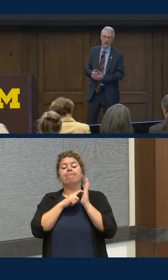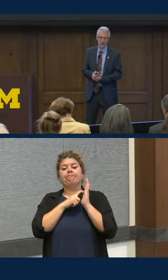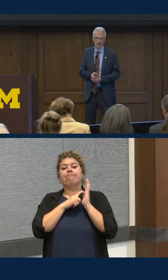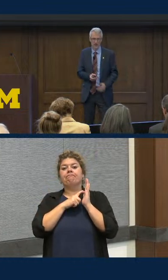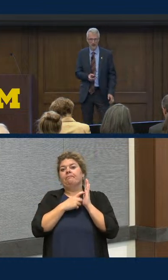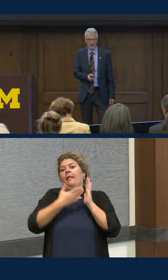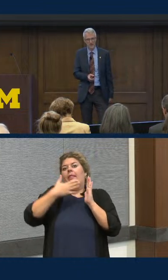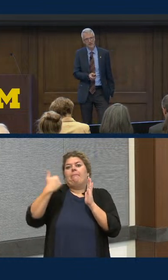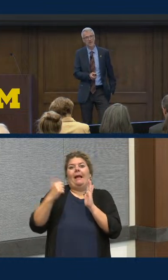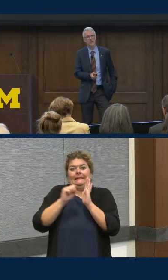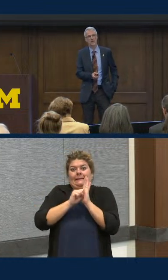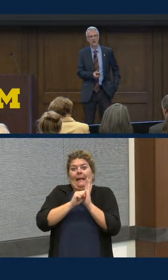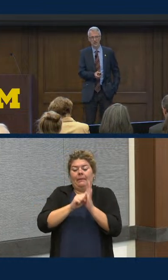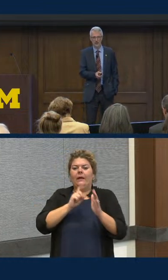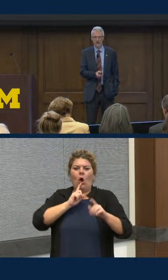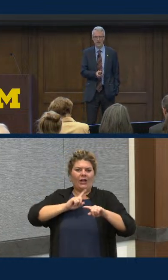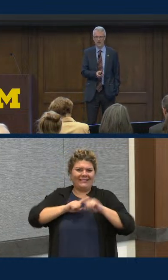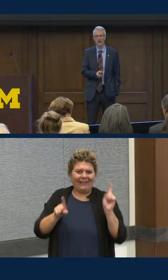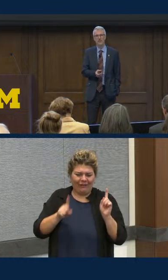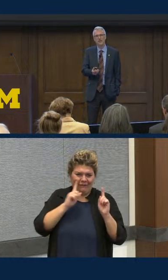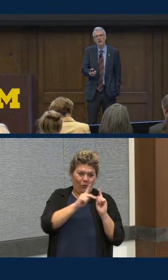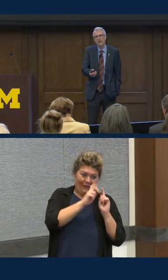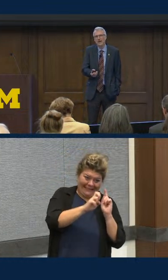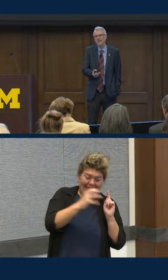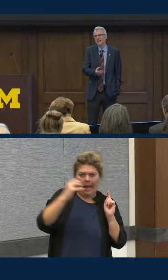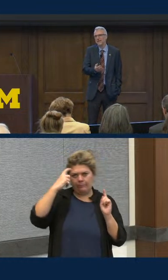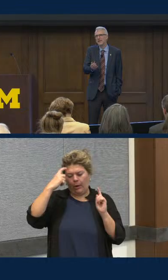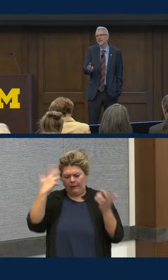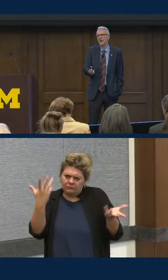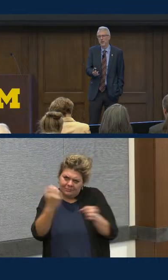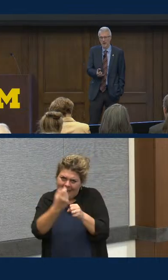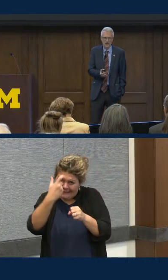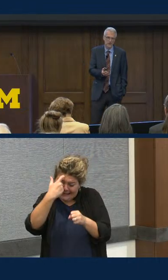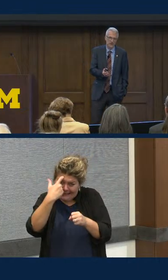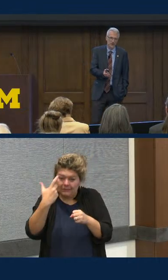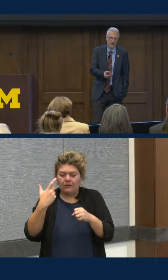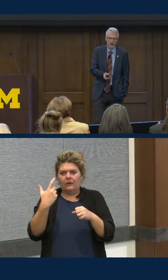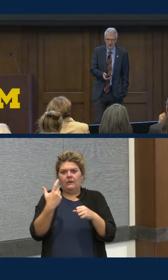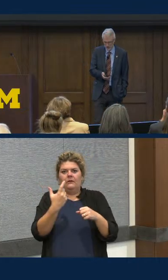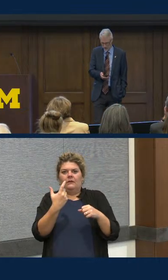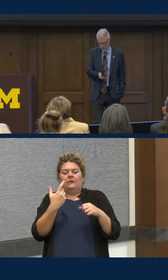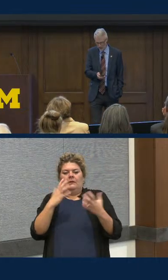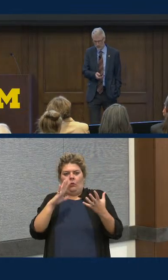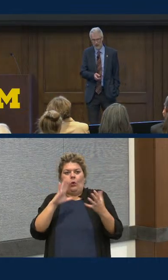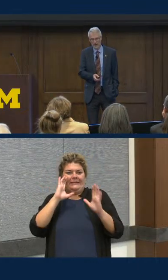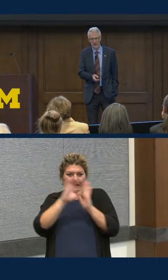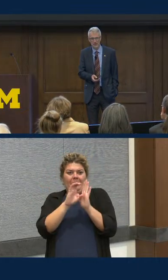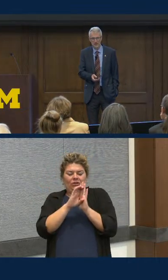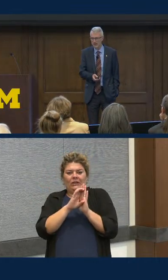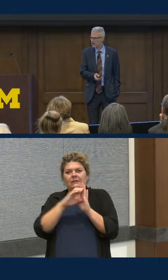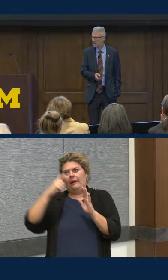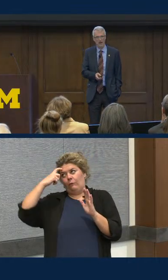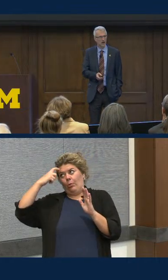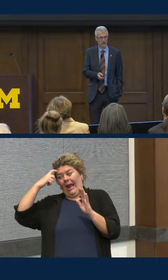process are different. For knees and brains and makes sense, statistical properties of knee and brain images are